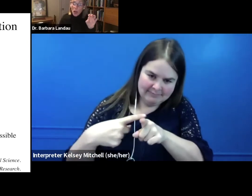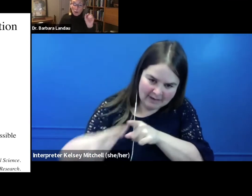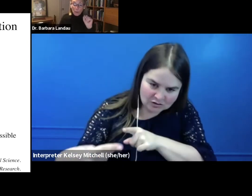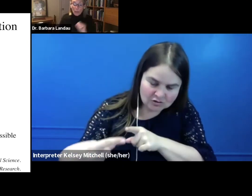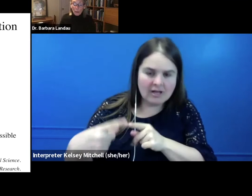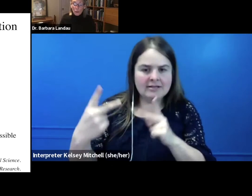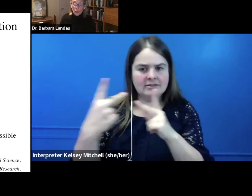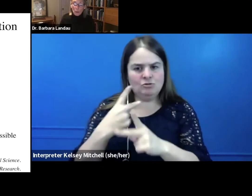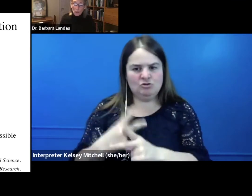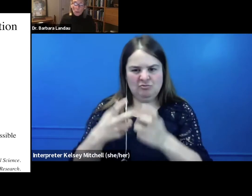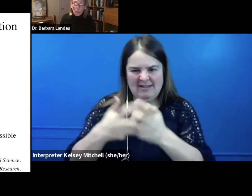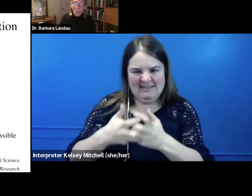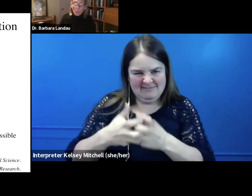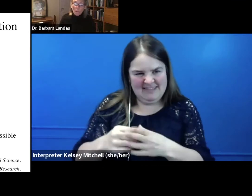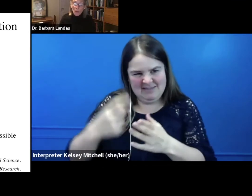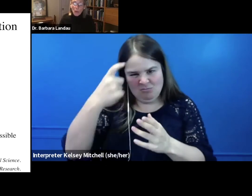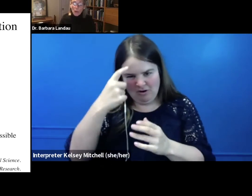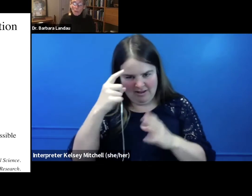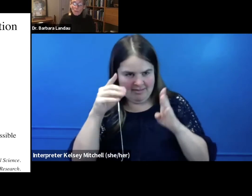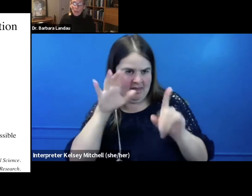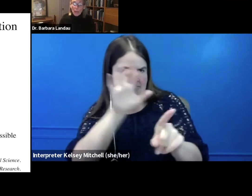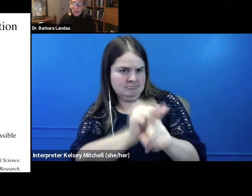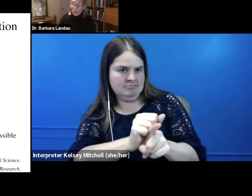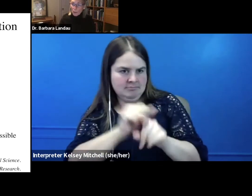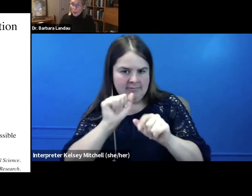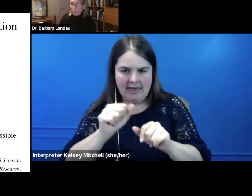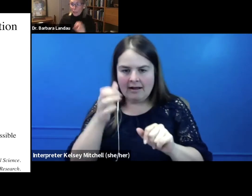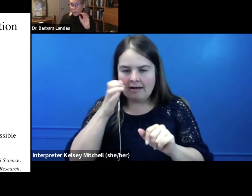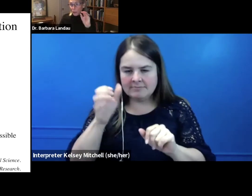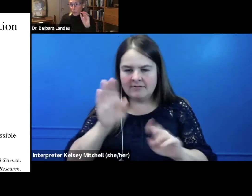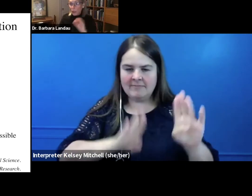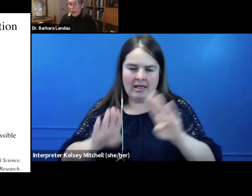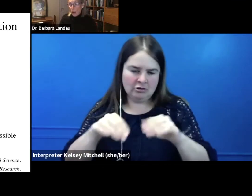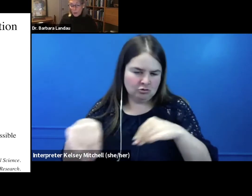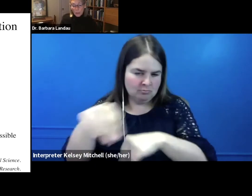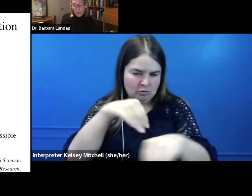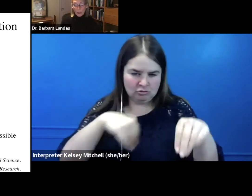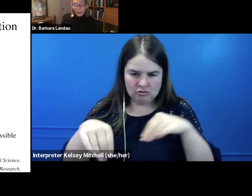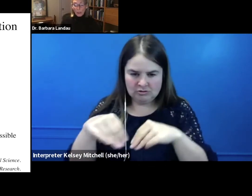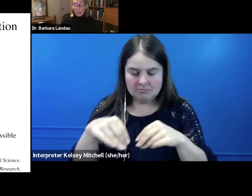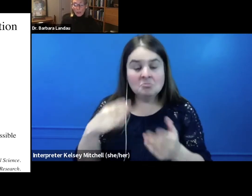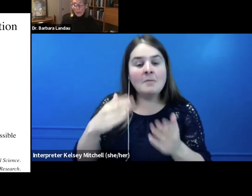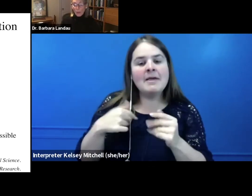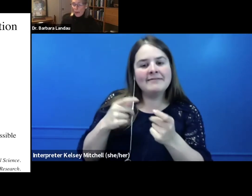of biological motion um and it probably